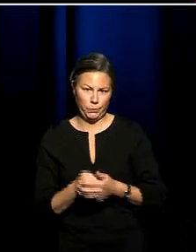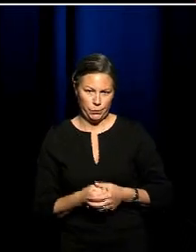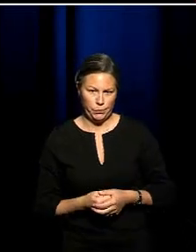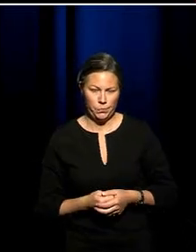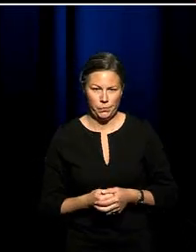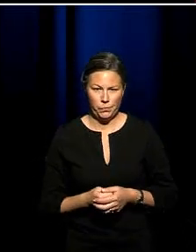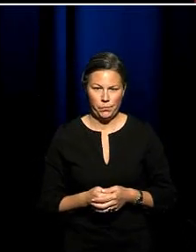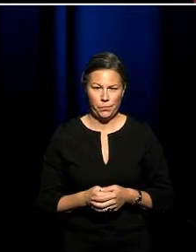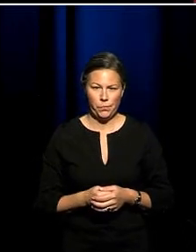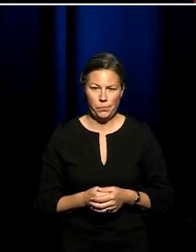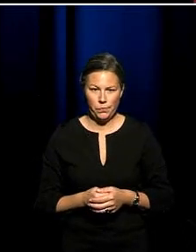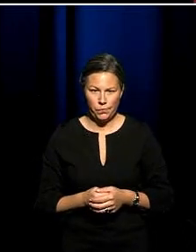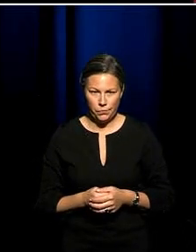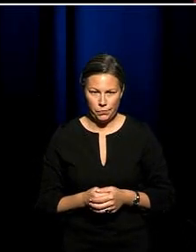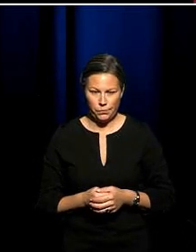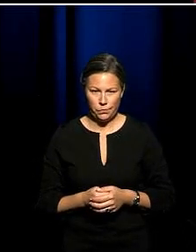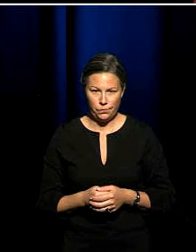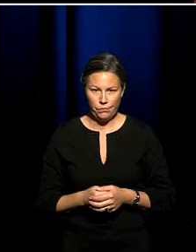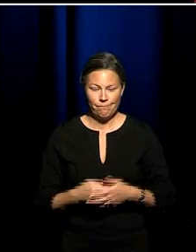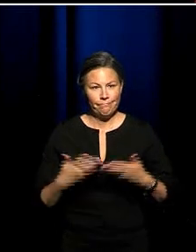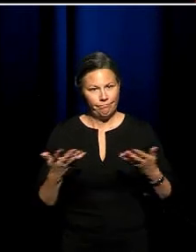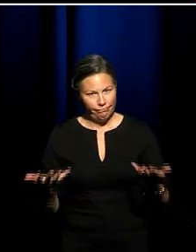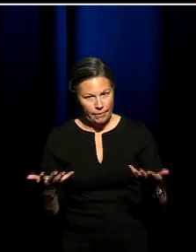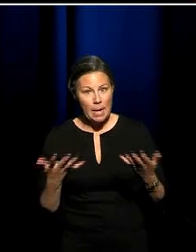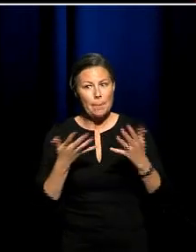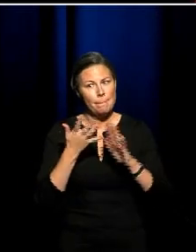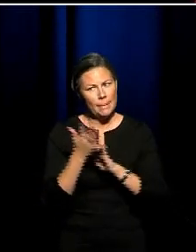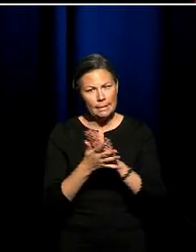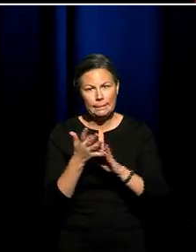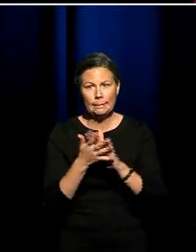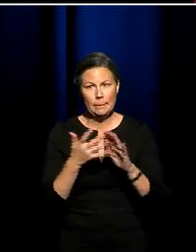issue we need to understand and address the multiple kinds of disadvantage not